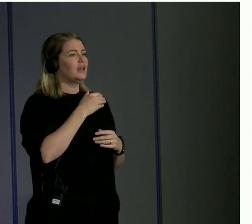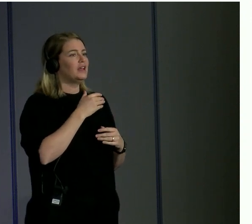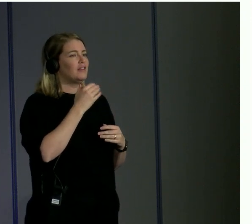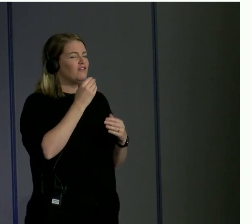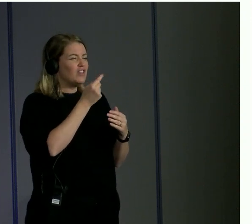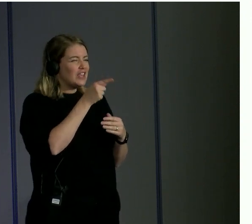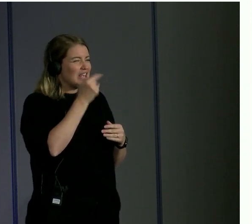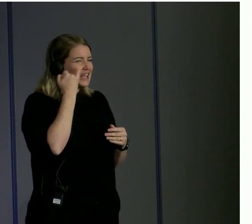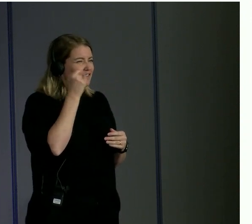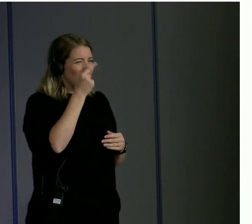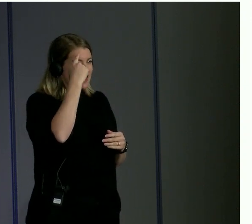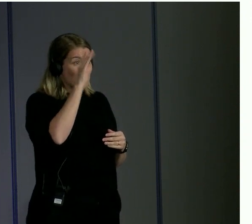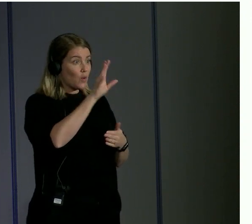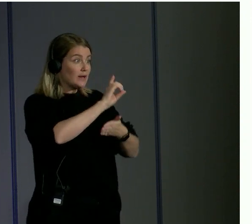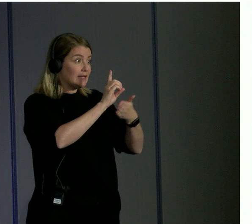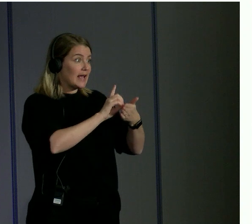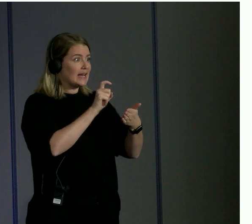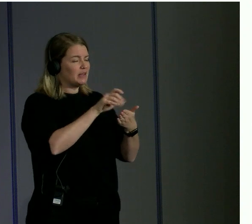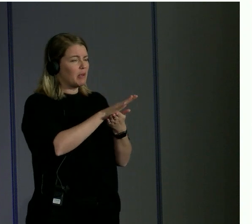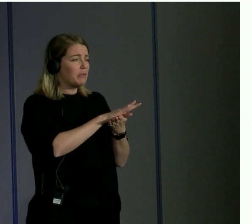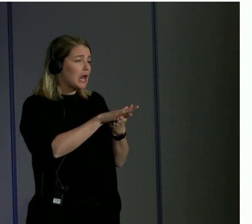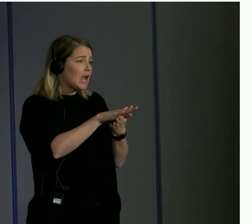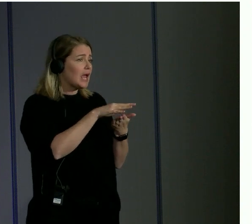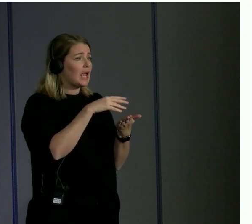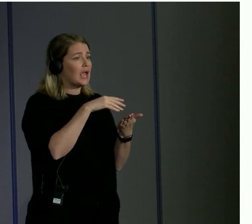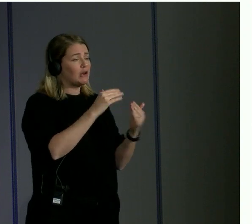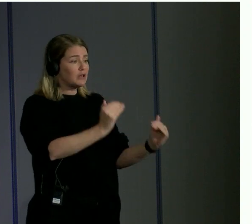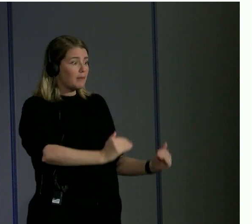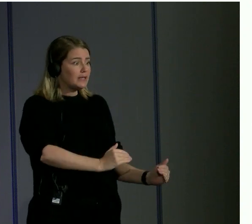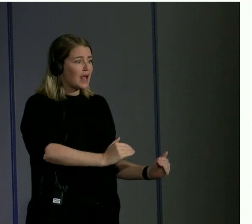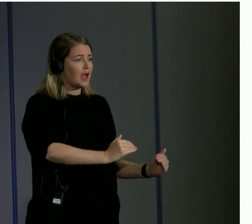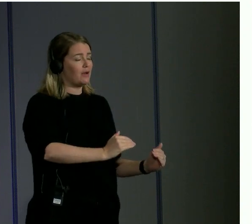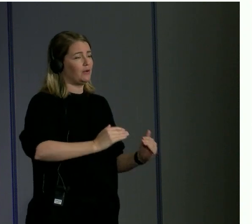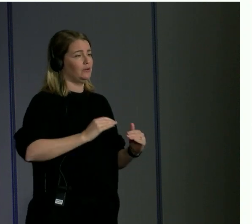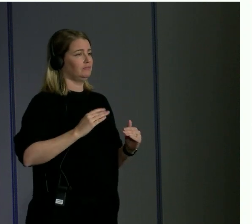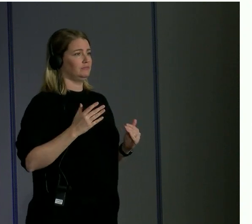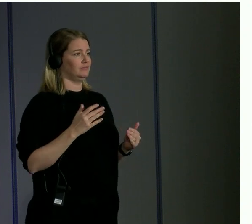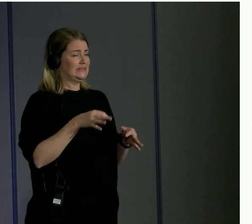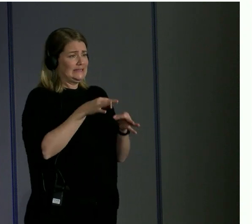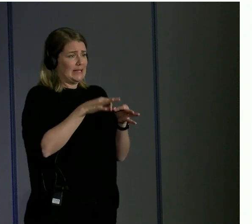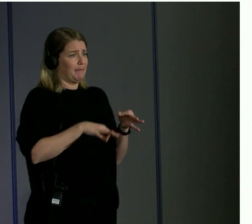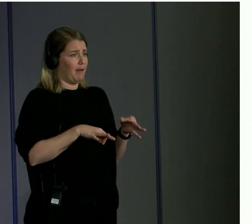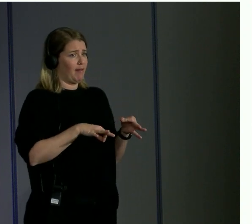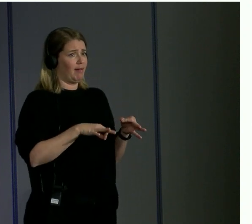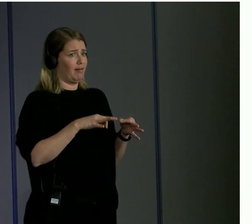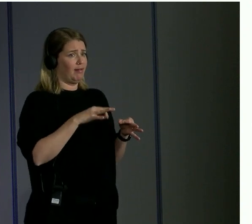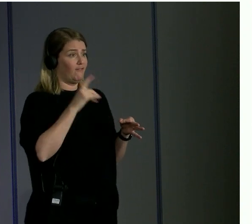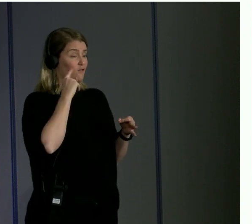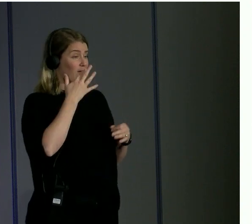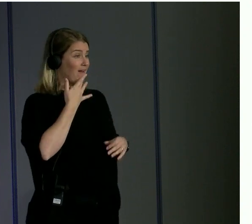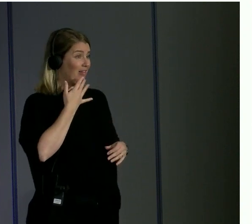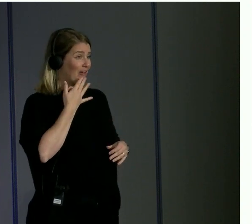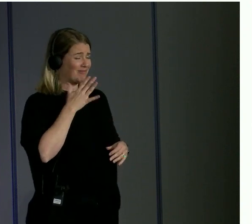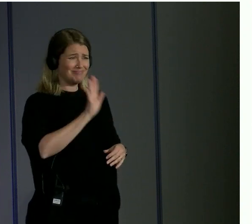think your design has to be plain or dumbed down or simple when it comes to color, it's because